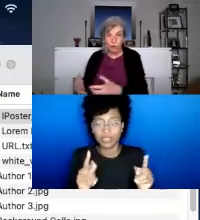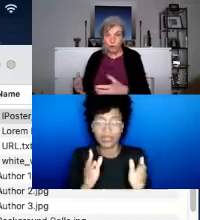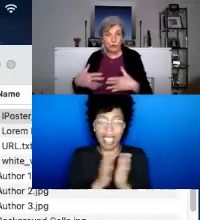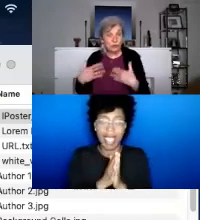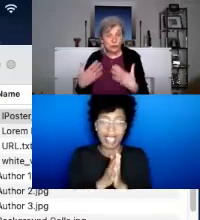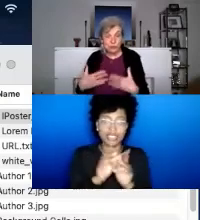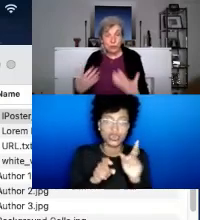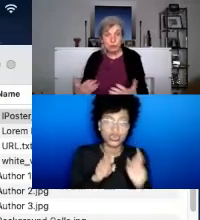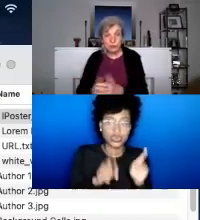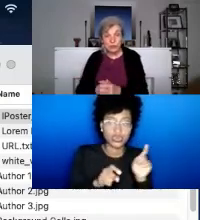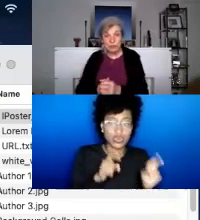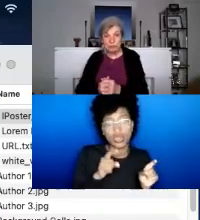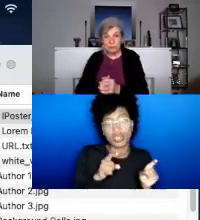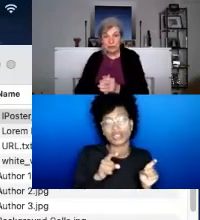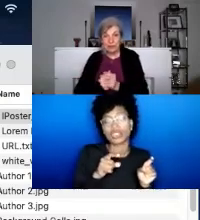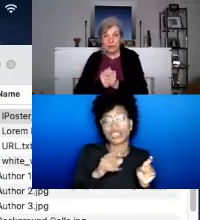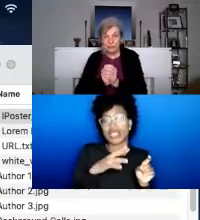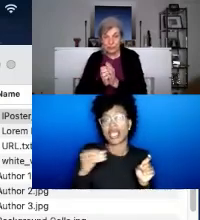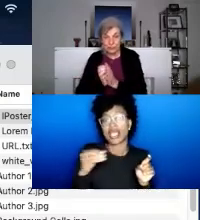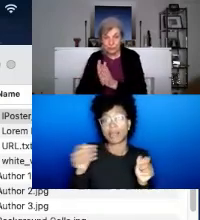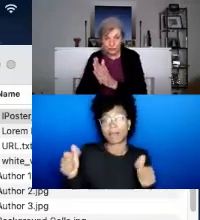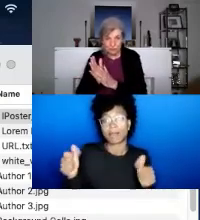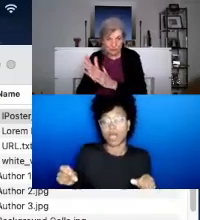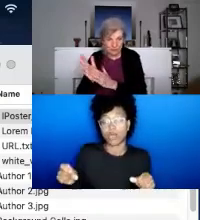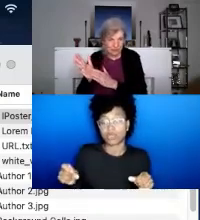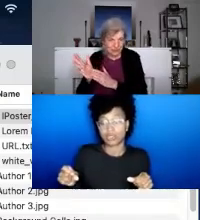or you can just post them 07:45:36 in this e-mail.